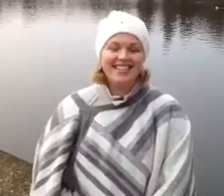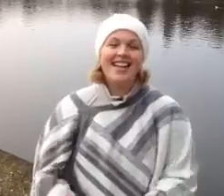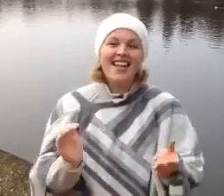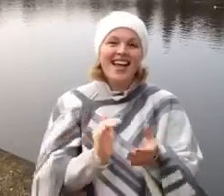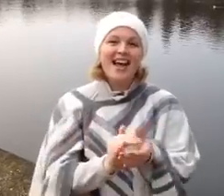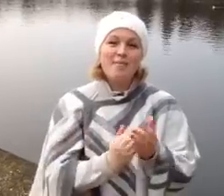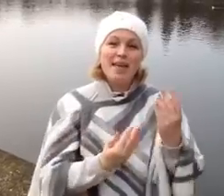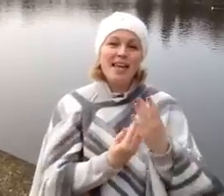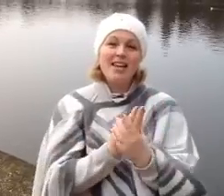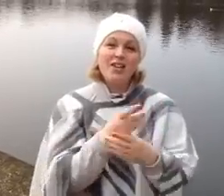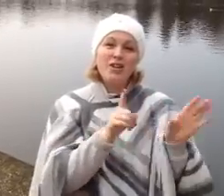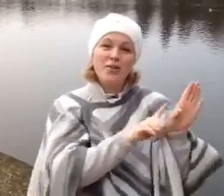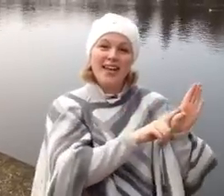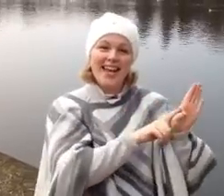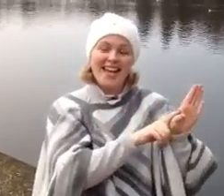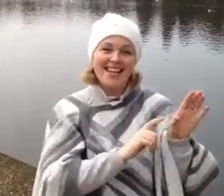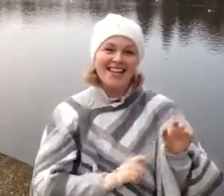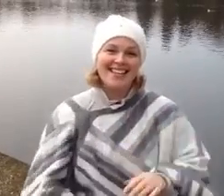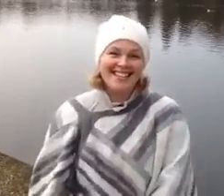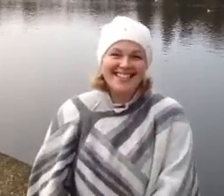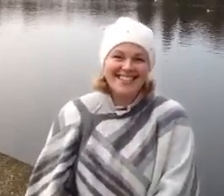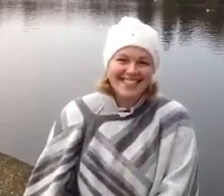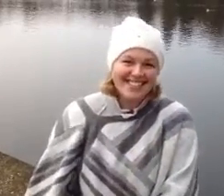Happy New Year